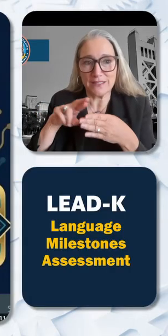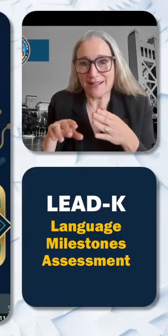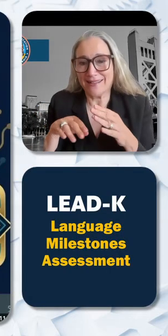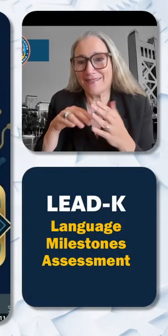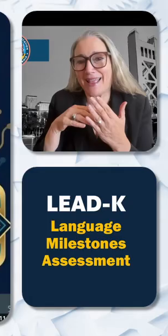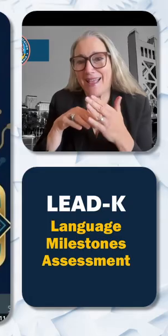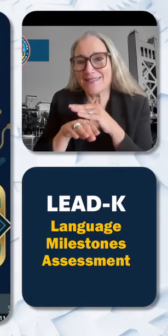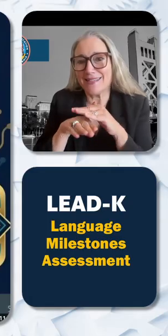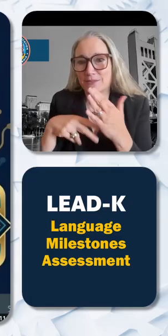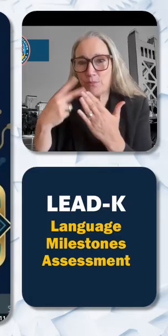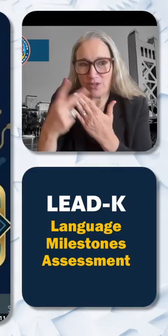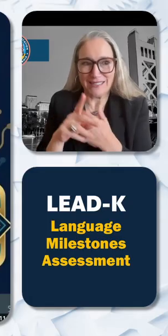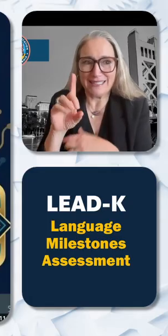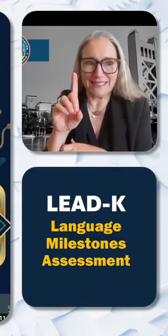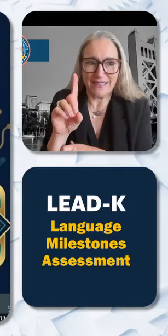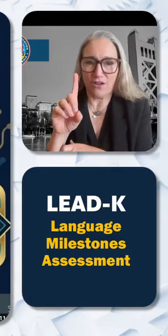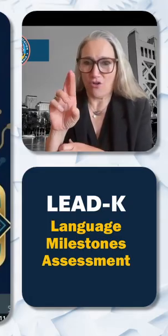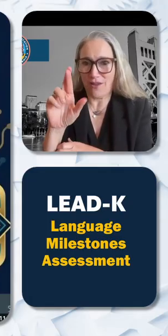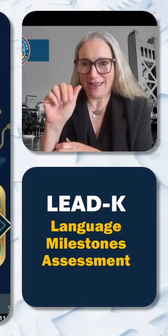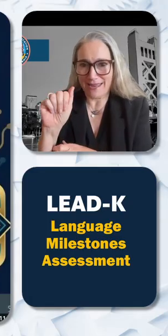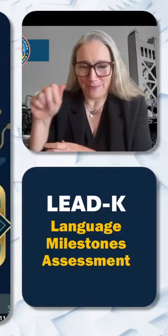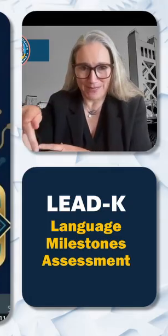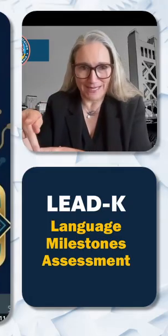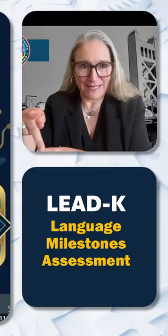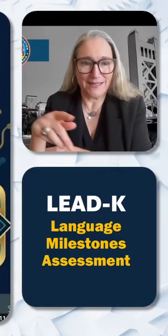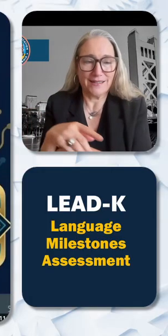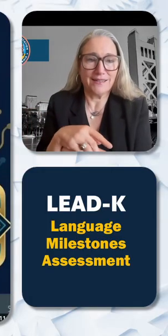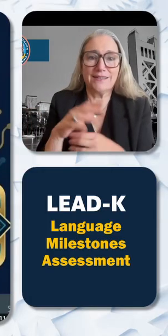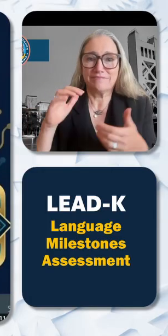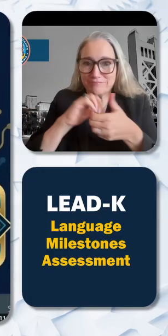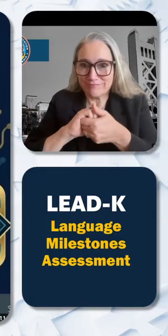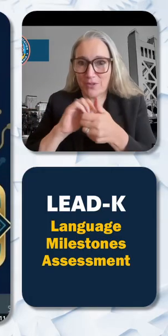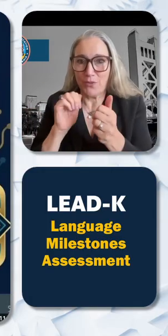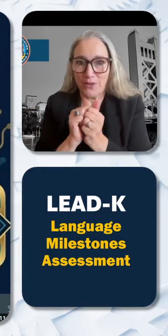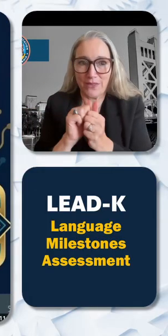with Cornelia, through the Desired Results.